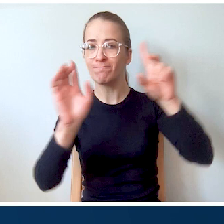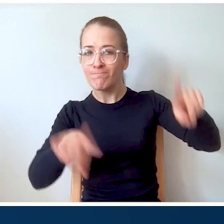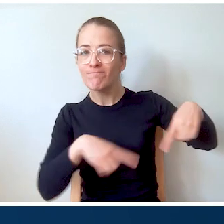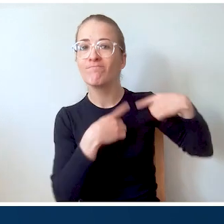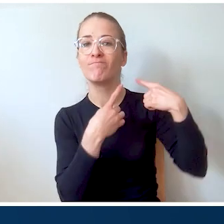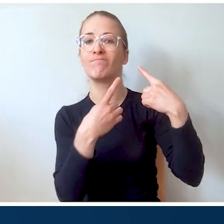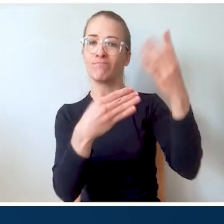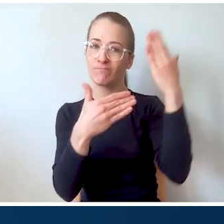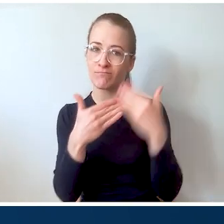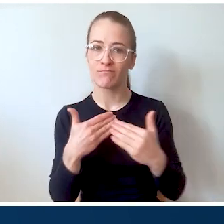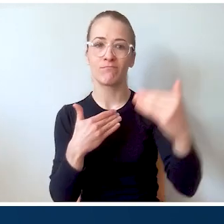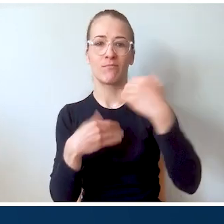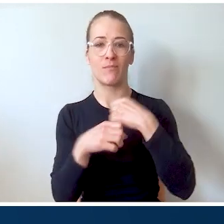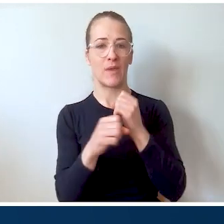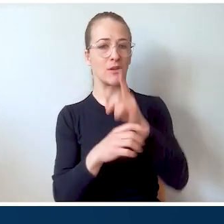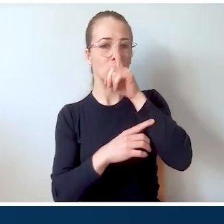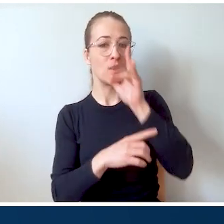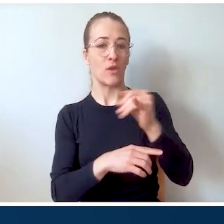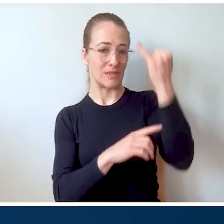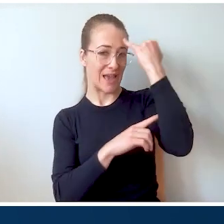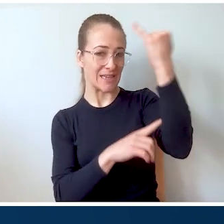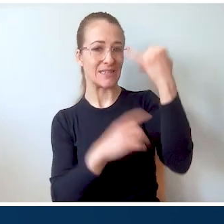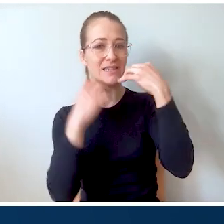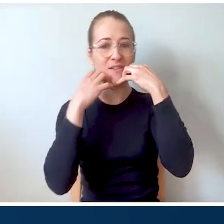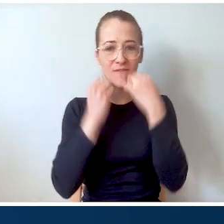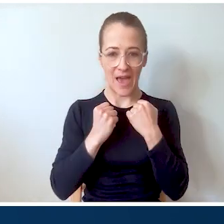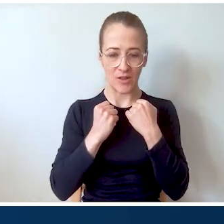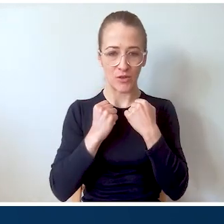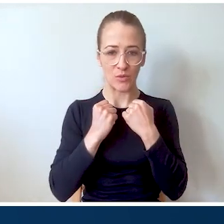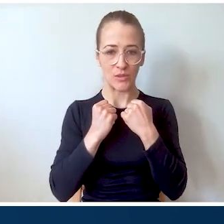to make sure that these ideals and these values are